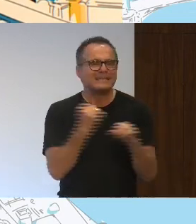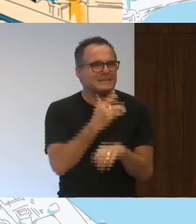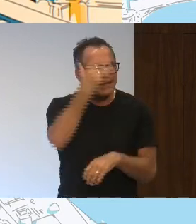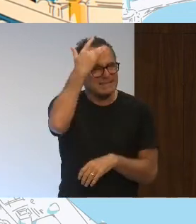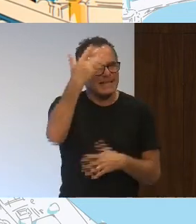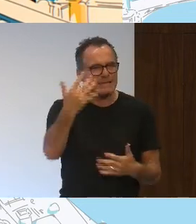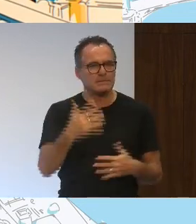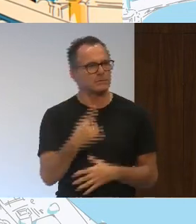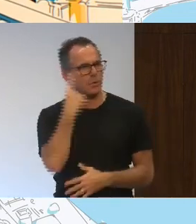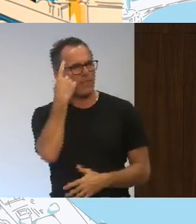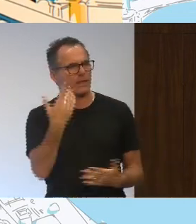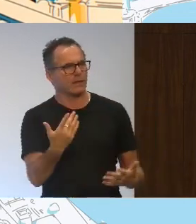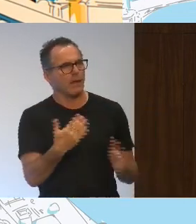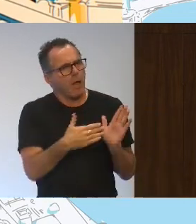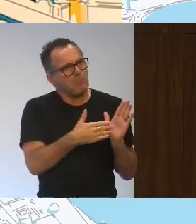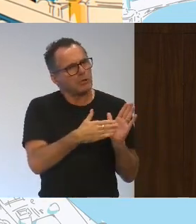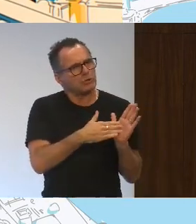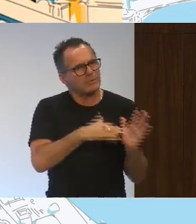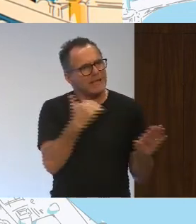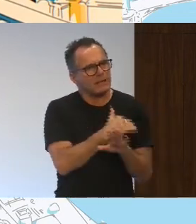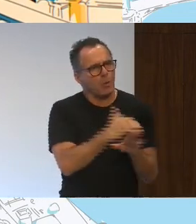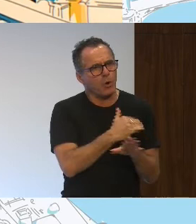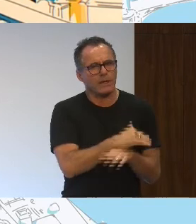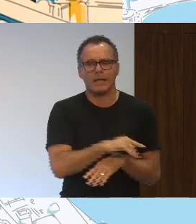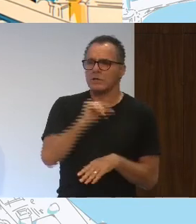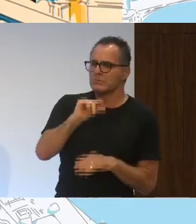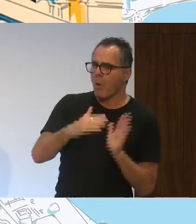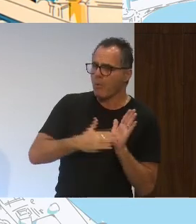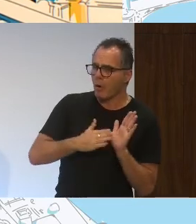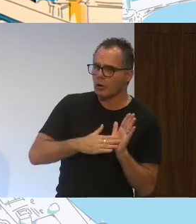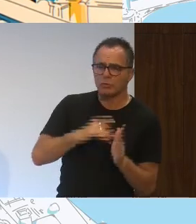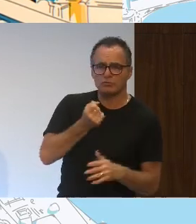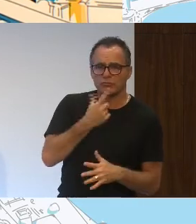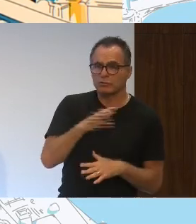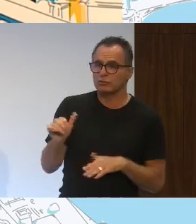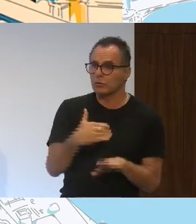you think, well, if monoclonal work, those small molecule drugs shouldn't work. But that's not like that. That's that's not.